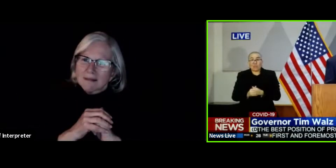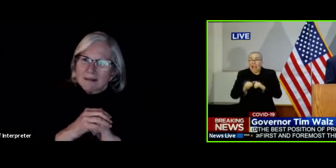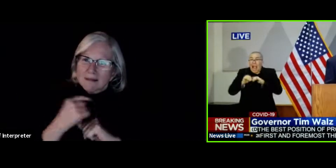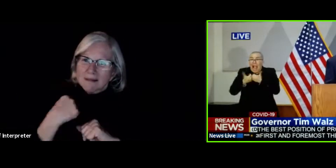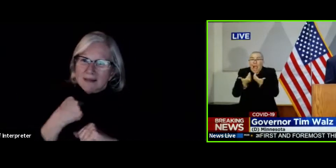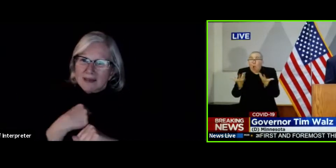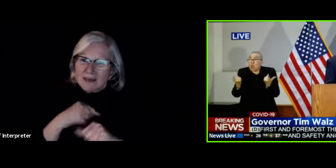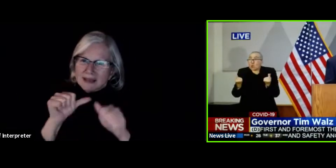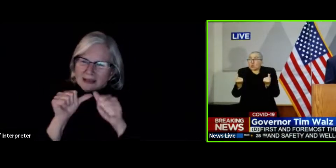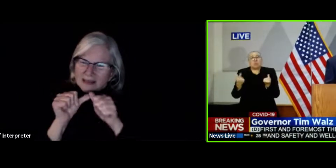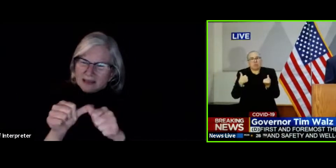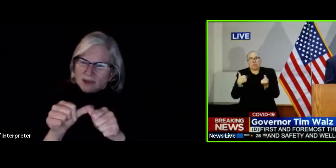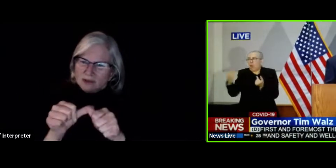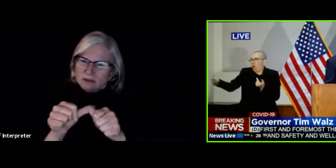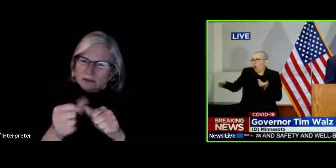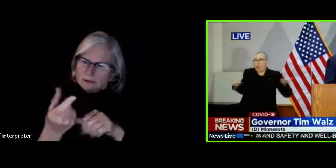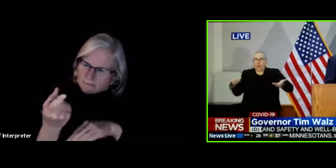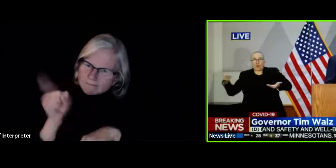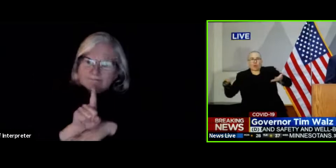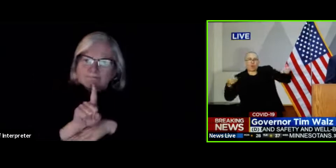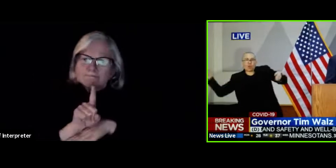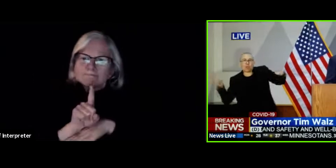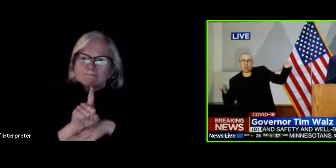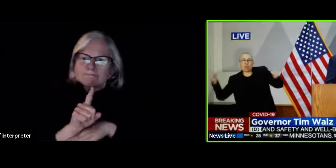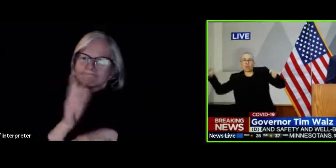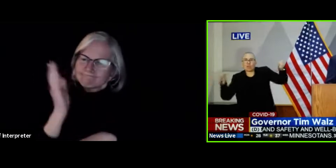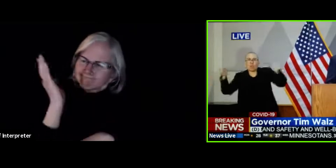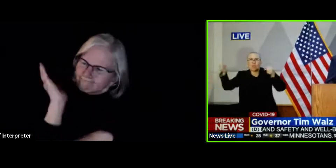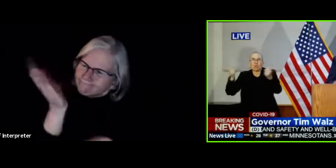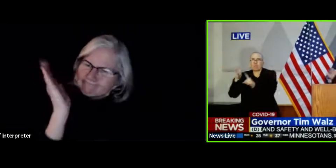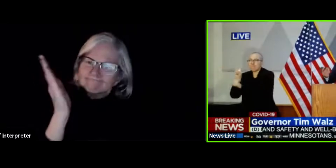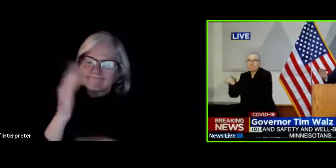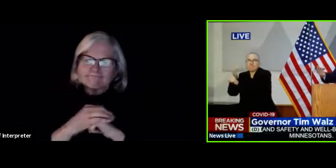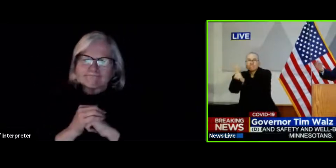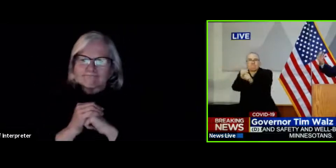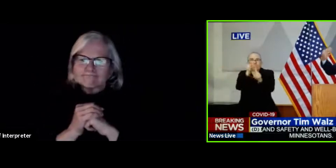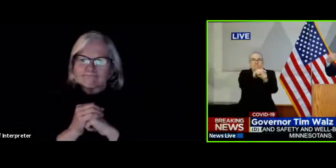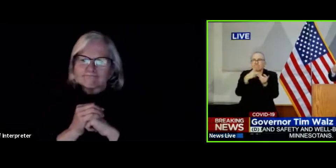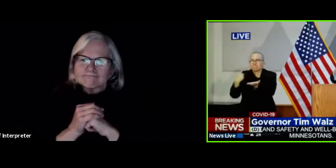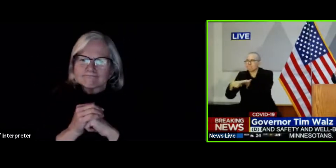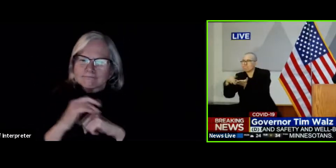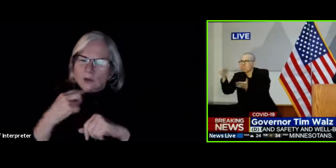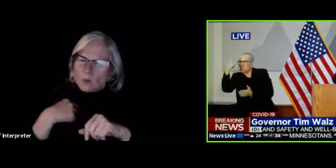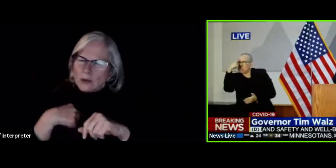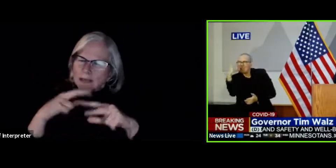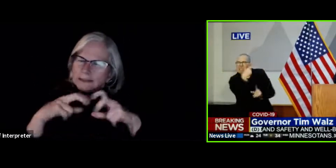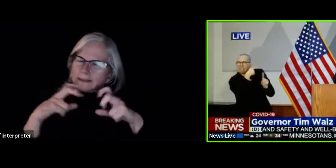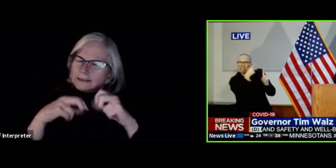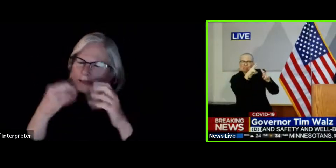I THINK DIVING INTO A LITTLE BIT OF THE DATA, BRINGING IN THE THEY SHOULD-PARTY VALIDATORS WHO DON'T REALLY HAVE